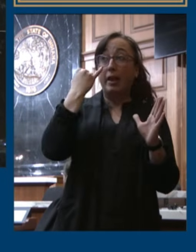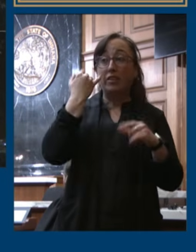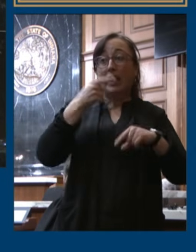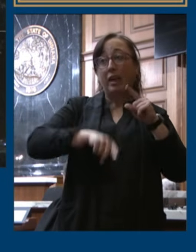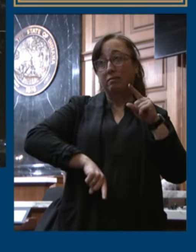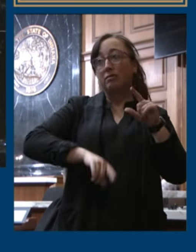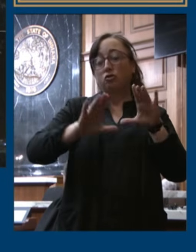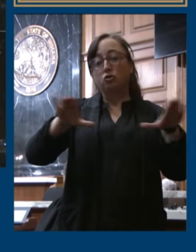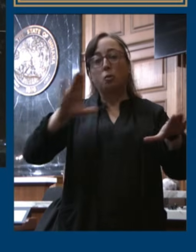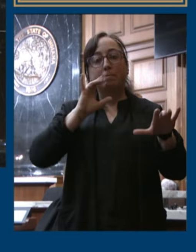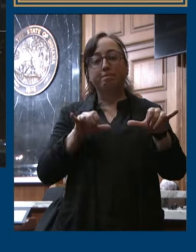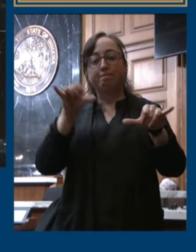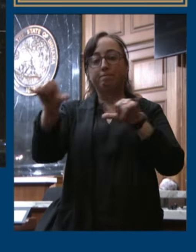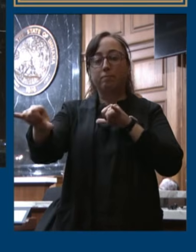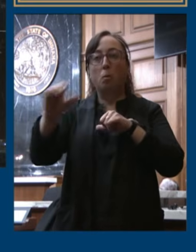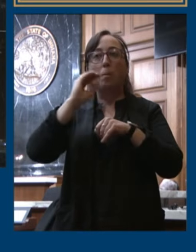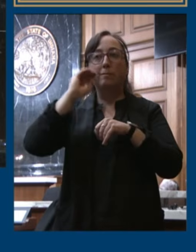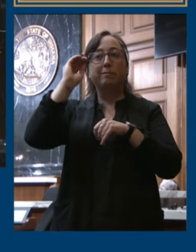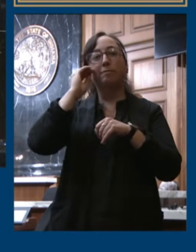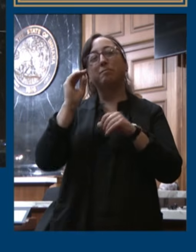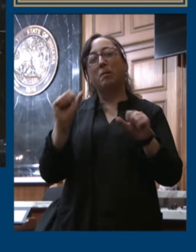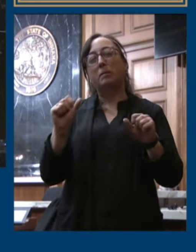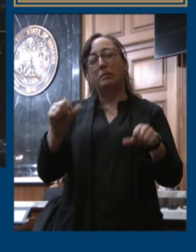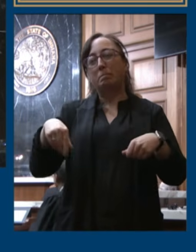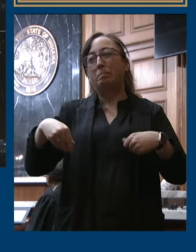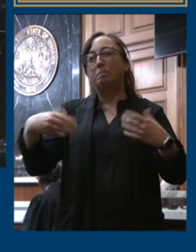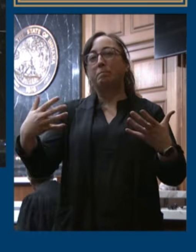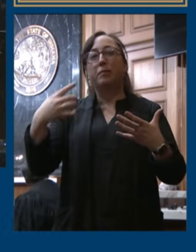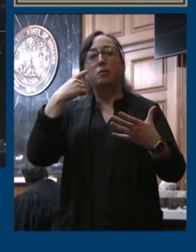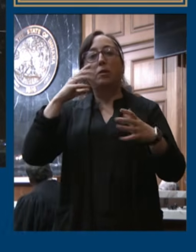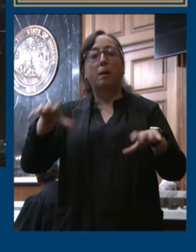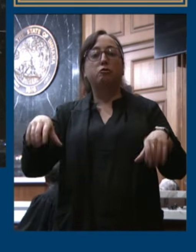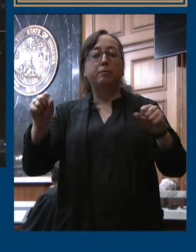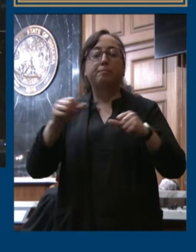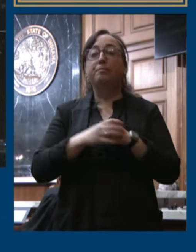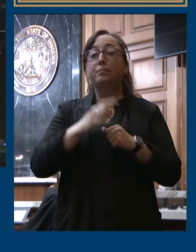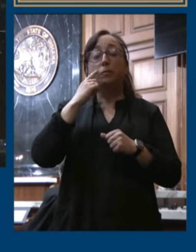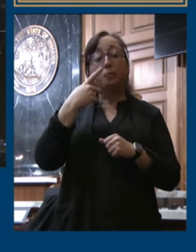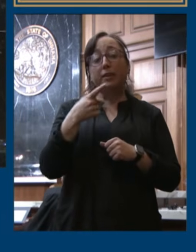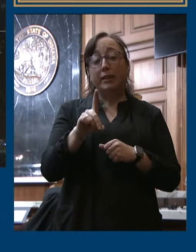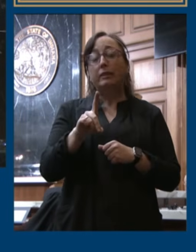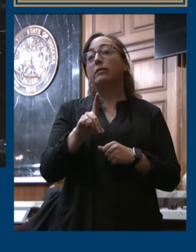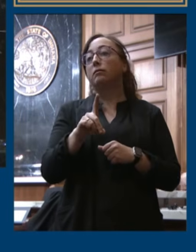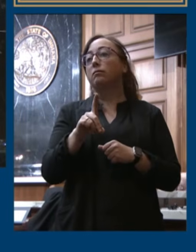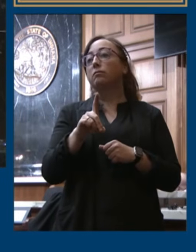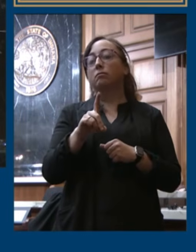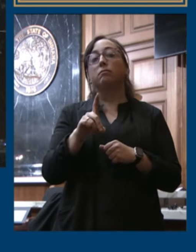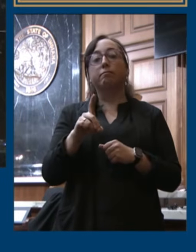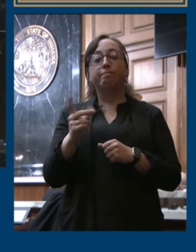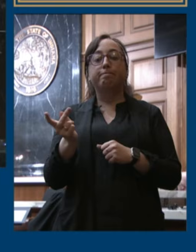HOME SUCH AS THROUGH ADOPTION. FOR PUBLIC DEFENDER BUTT-WIN, OTHER CHILD WELFARE CASES